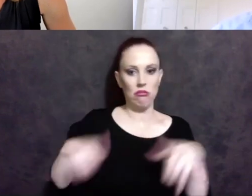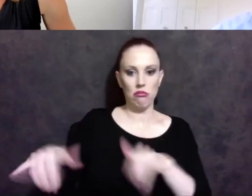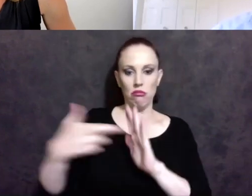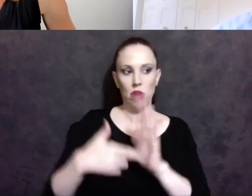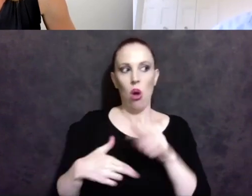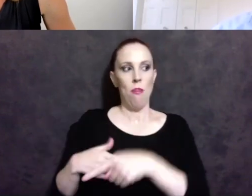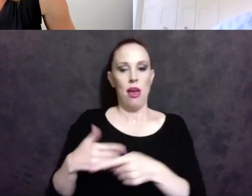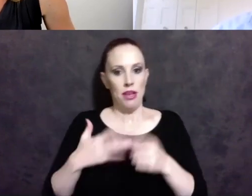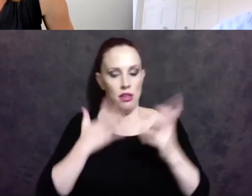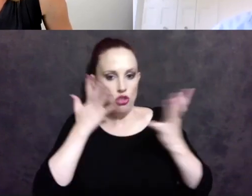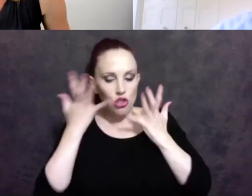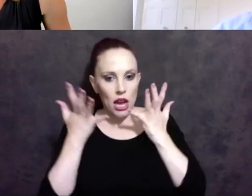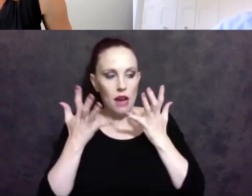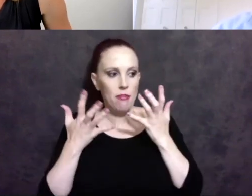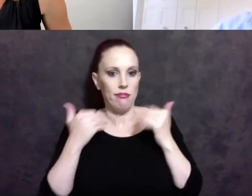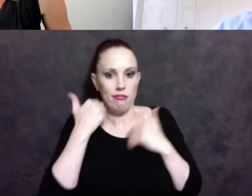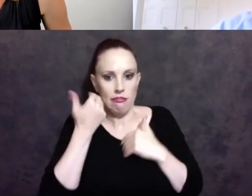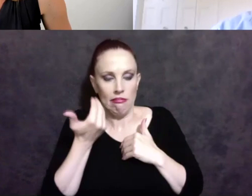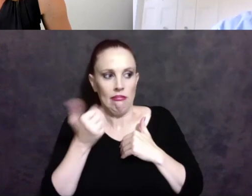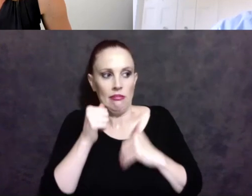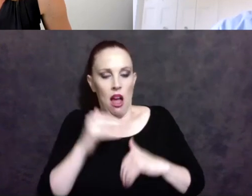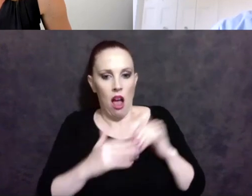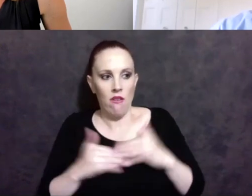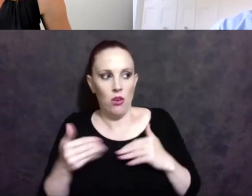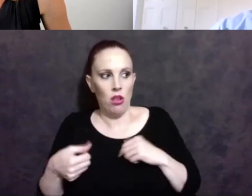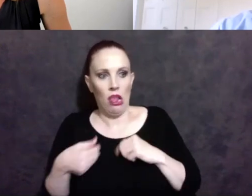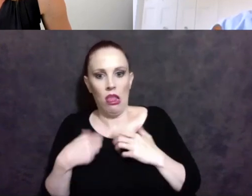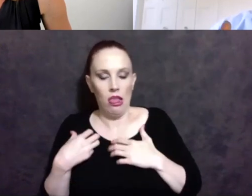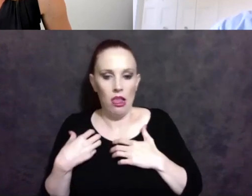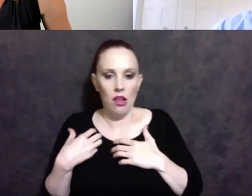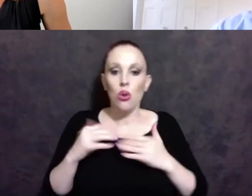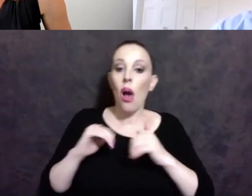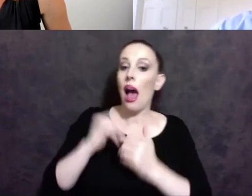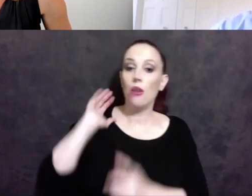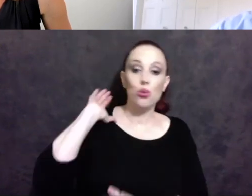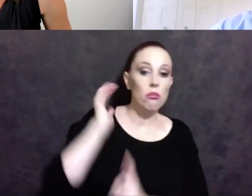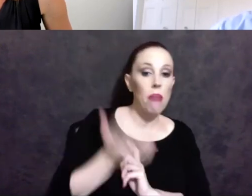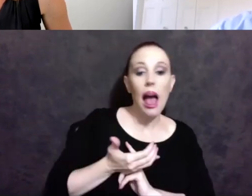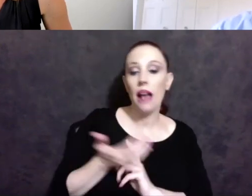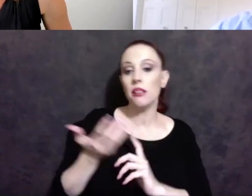or discomfort and what's one way to mask that shame and embarrassment and discomfort? What's